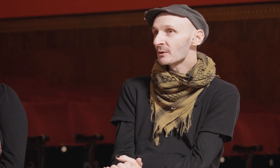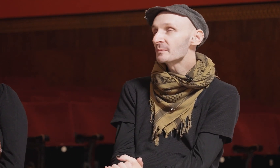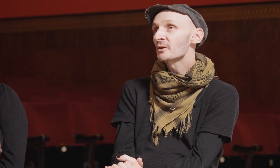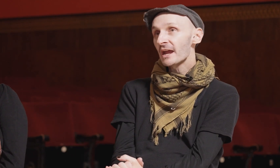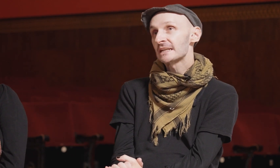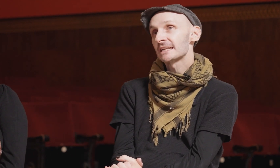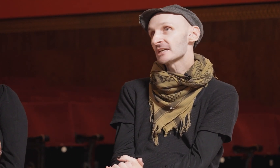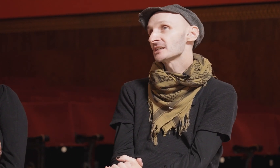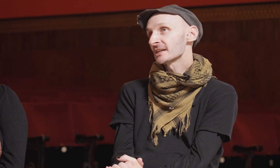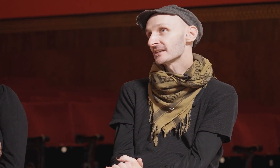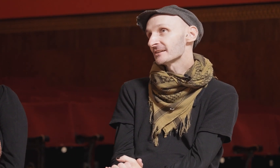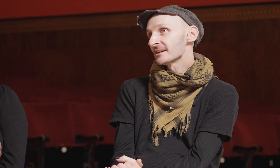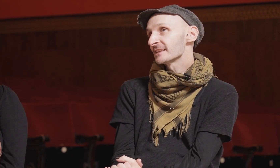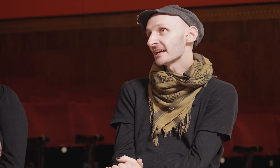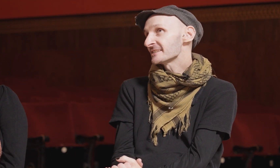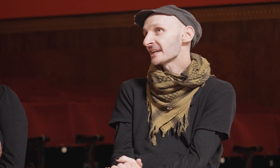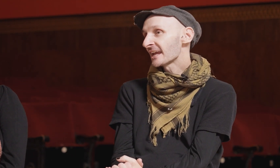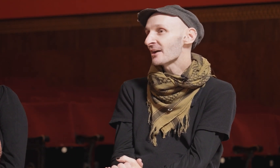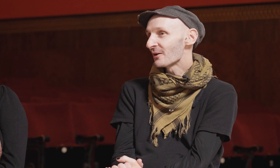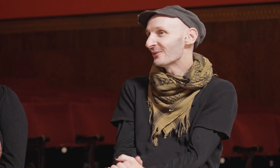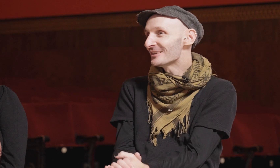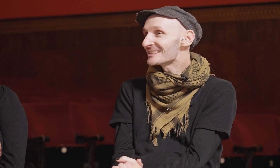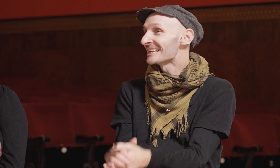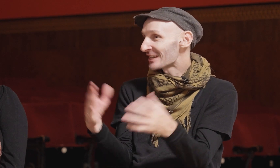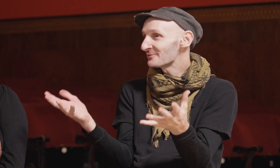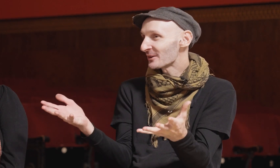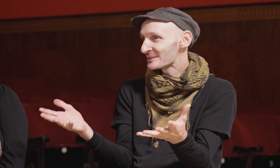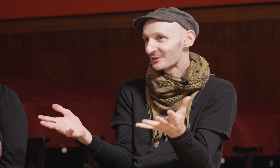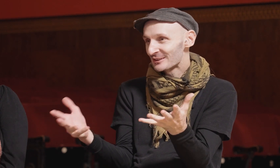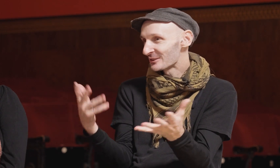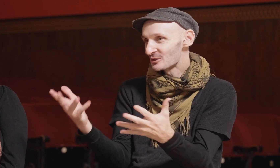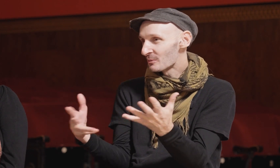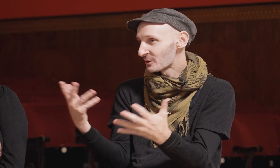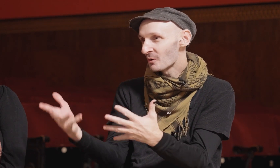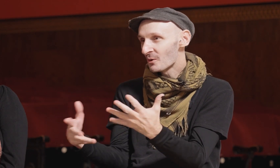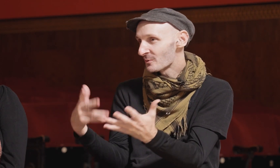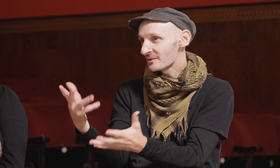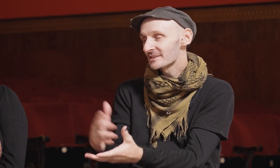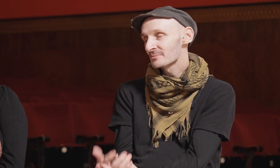but it would be great that actually that is taken care of. So then you can focus on your job or your role,